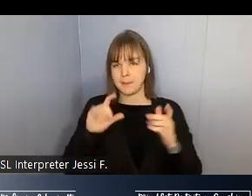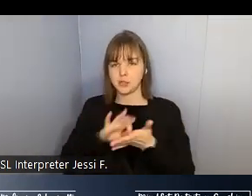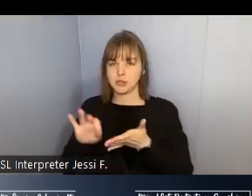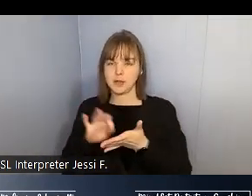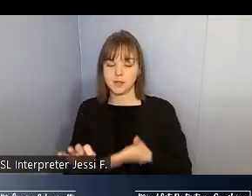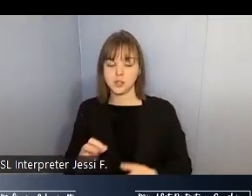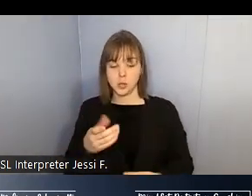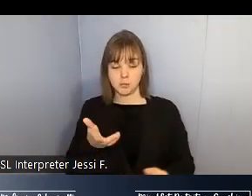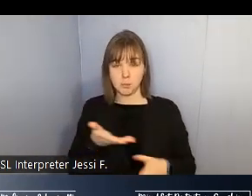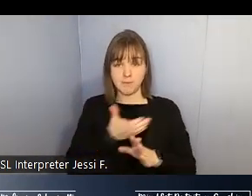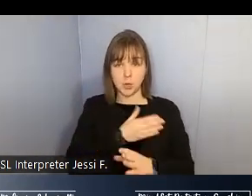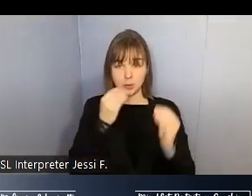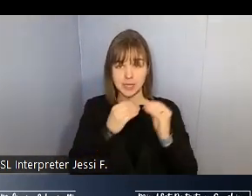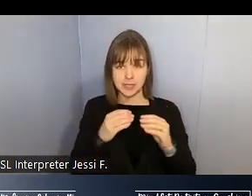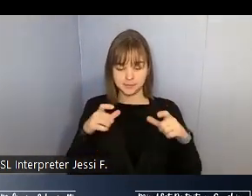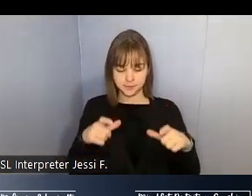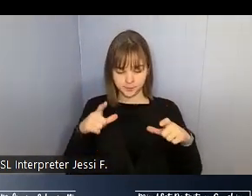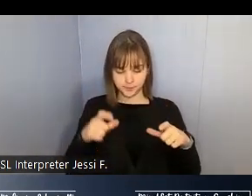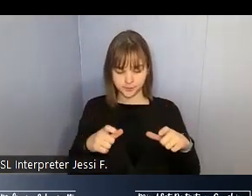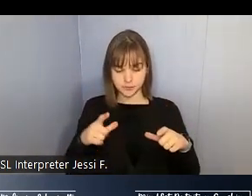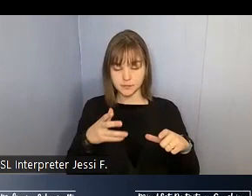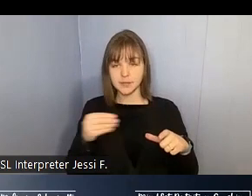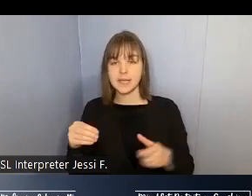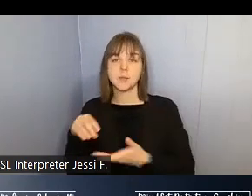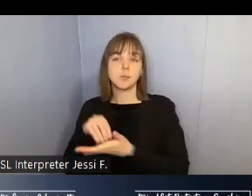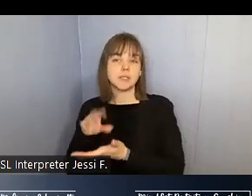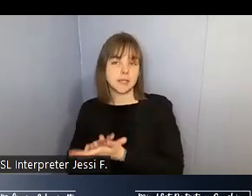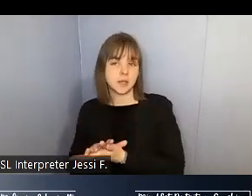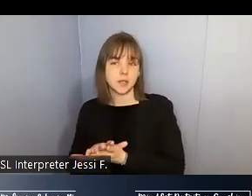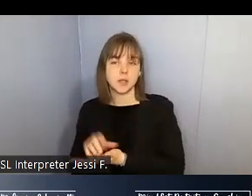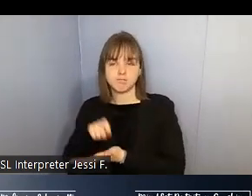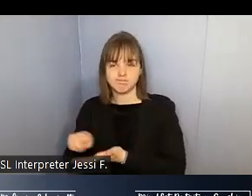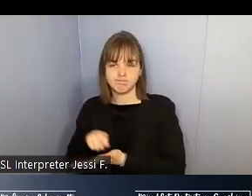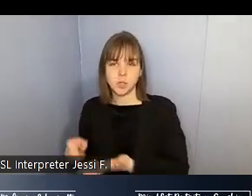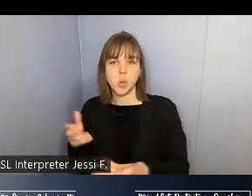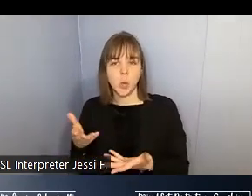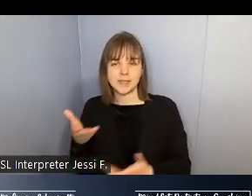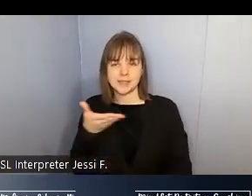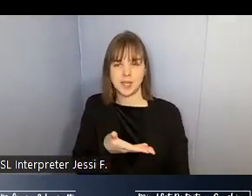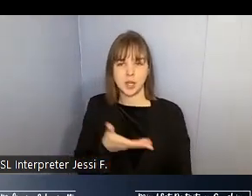what's in the picture, and the time that you ate. Now, if you want to take this to the next level